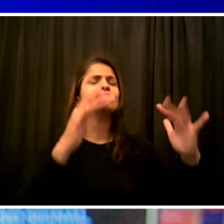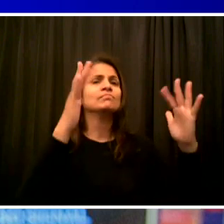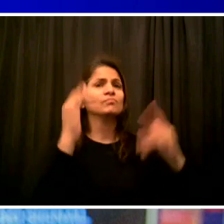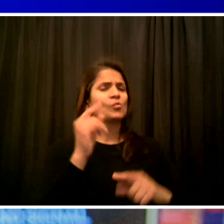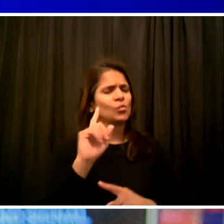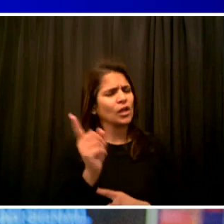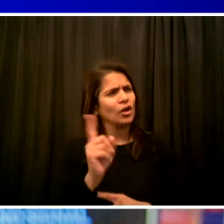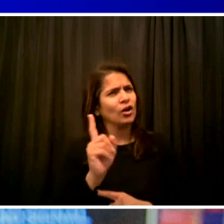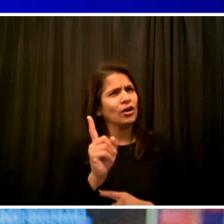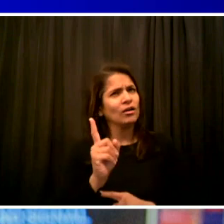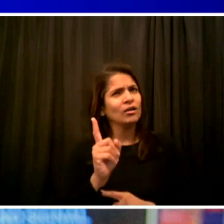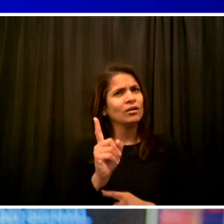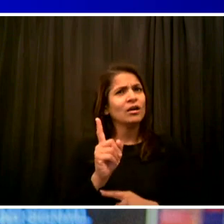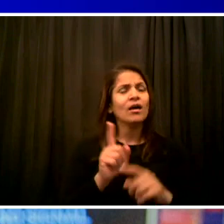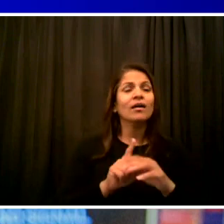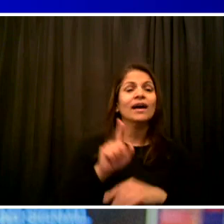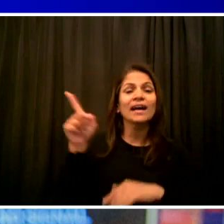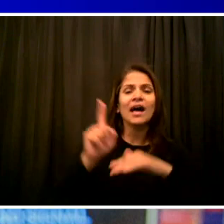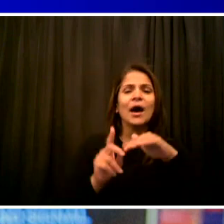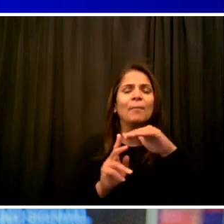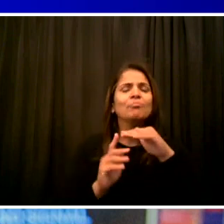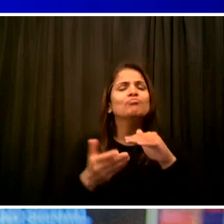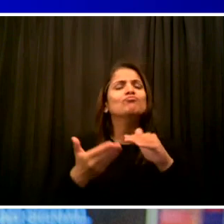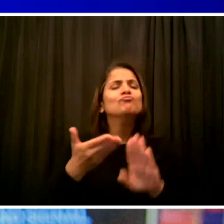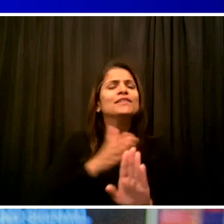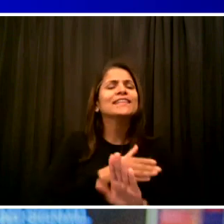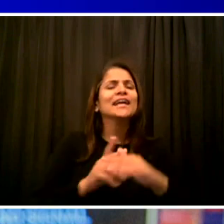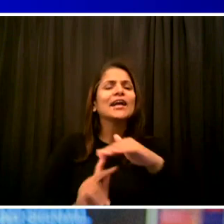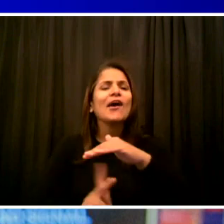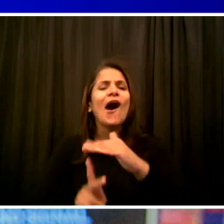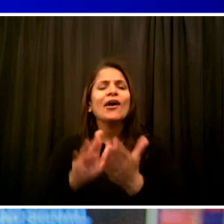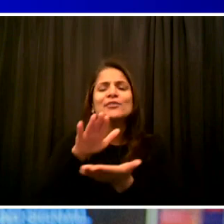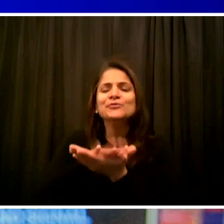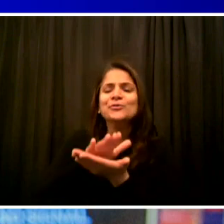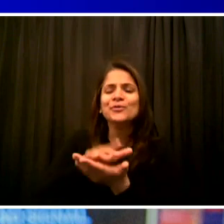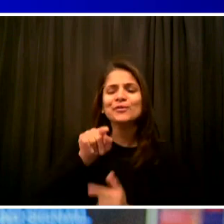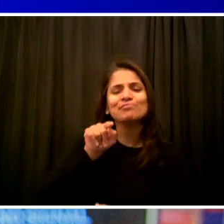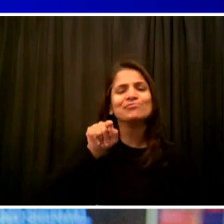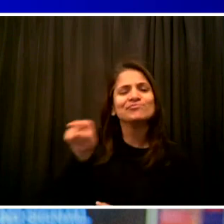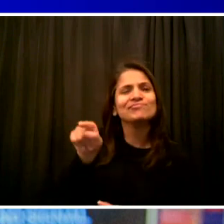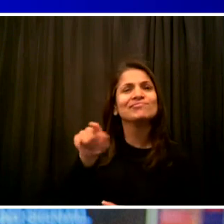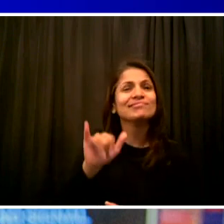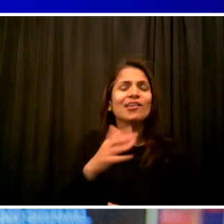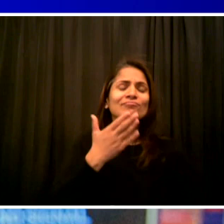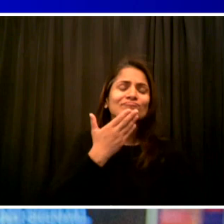TOGETHER IN THE WORLD OF PRE-K. THAT IMAGE ON YOUR SCREEN, I THINK, CAPTESUR